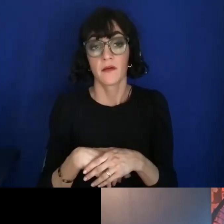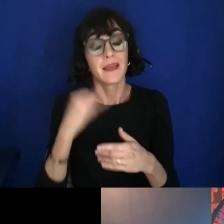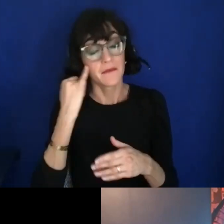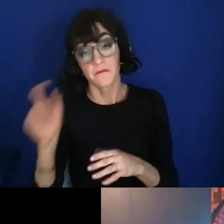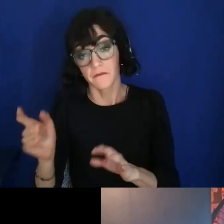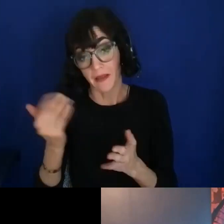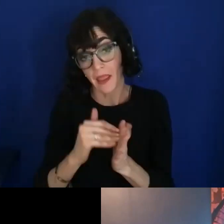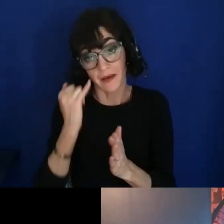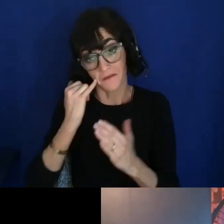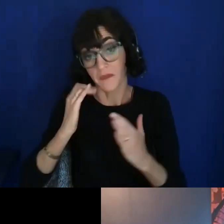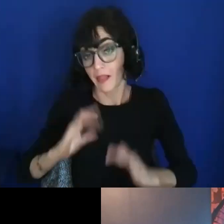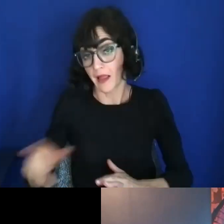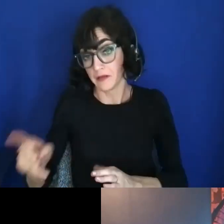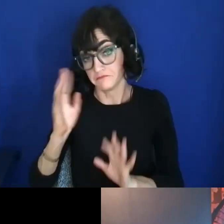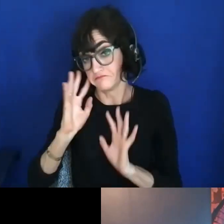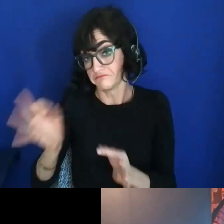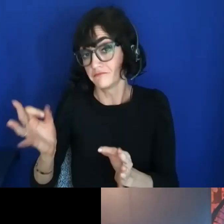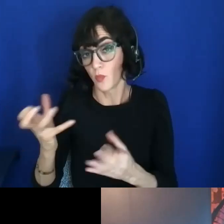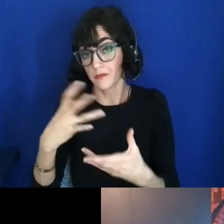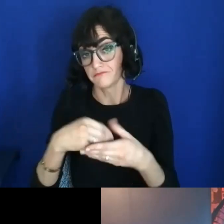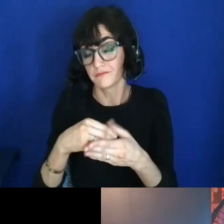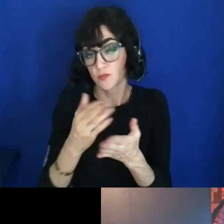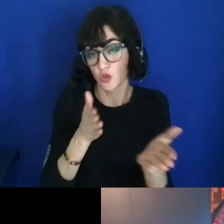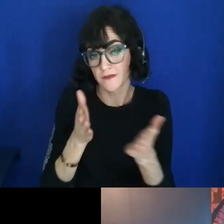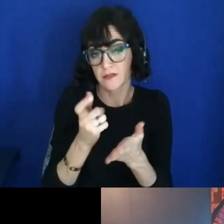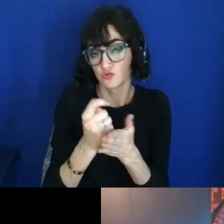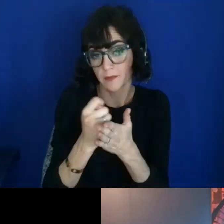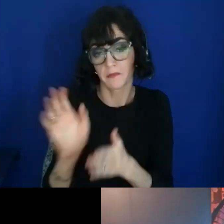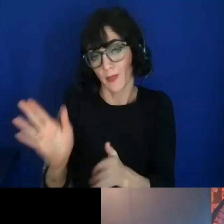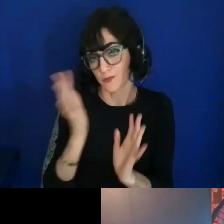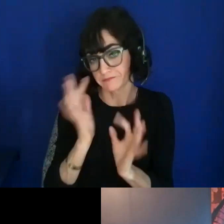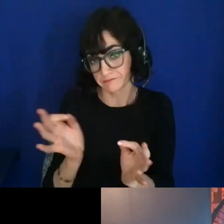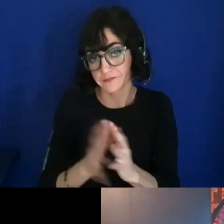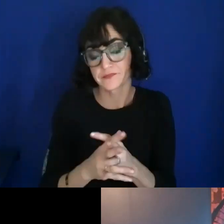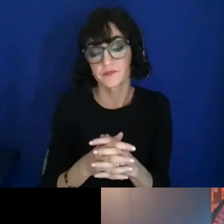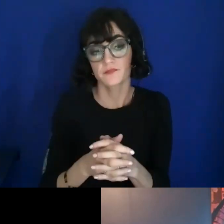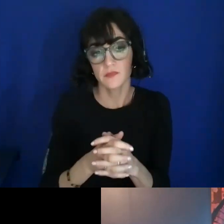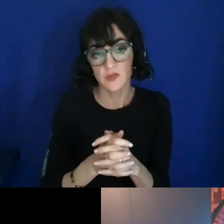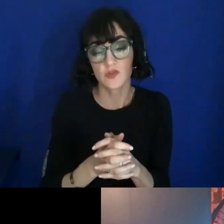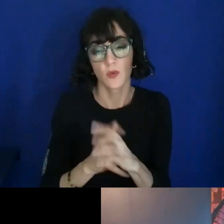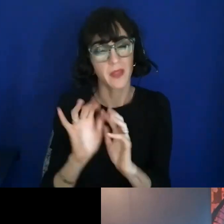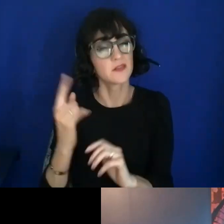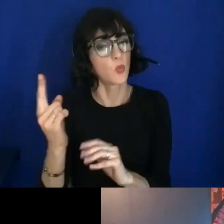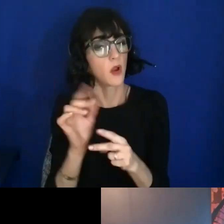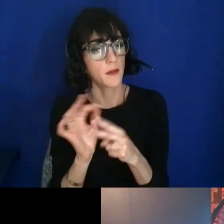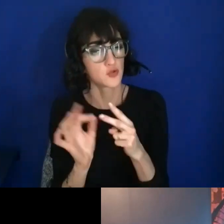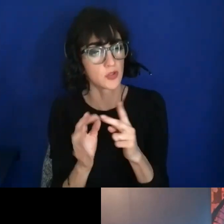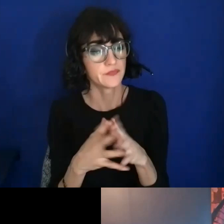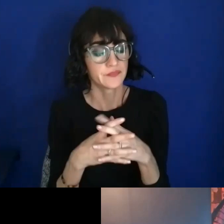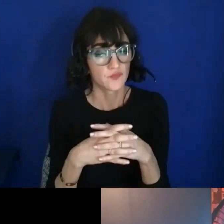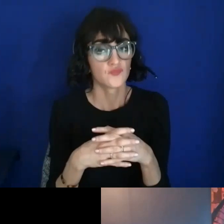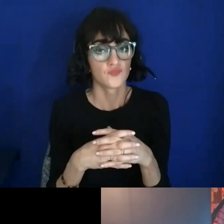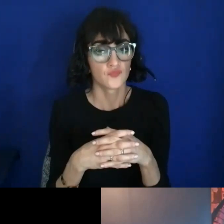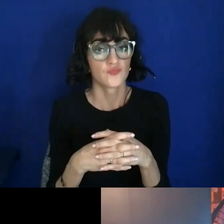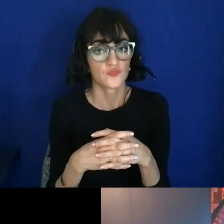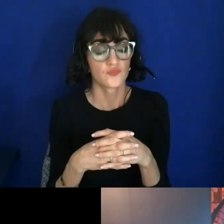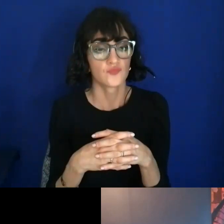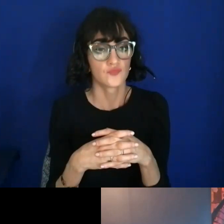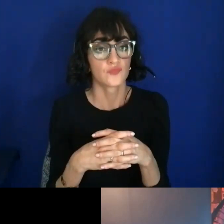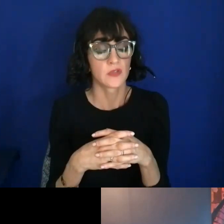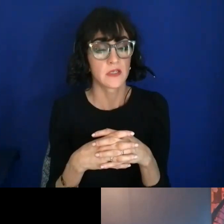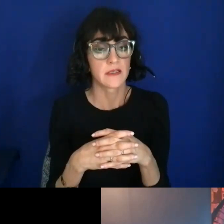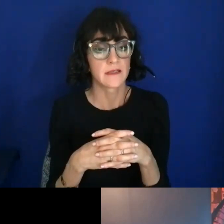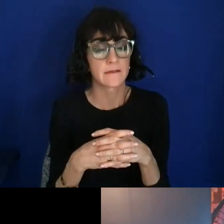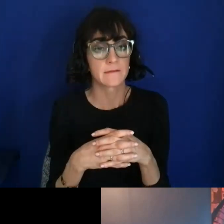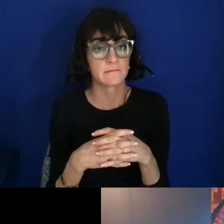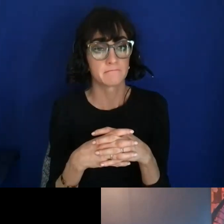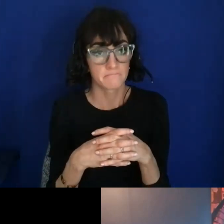chose to engage in those Services um so that's one way um that you can collaborate with the